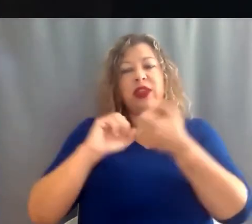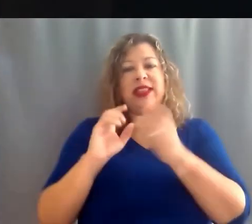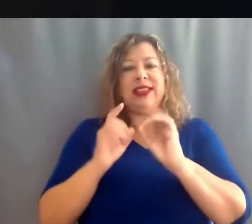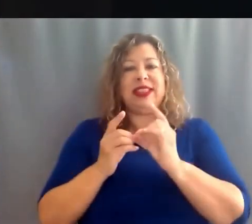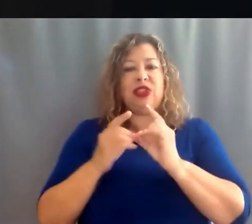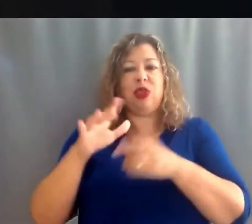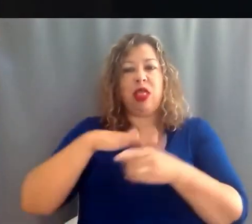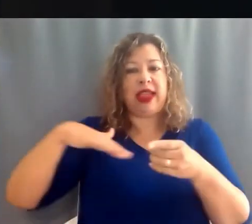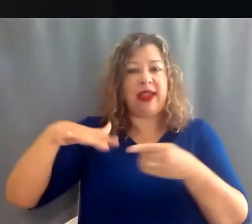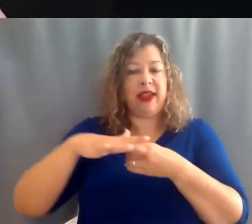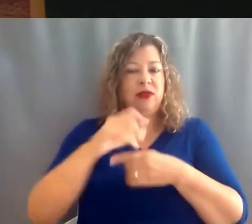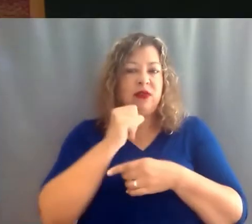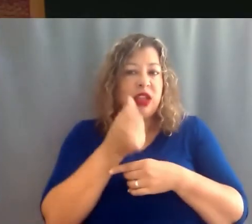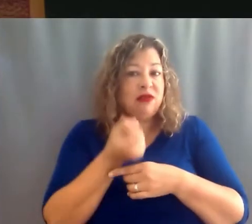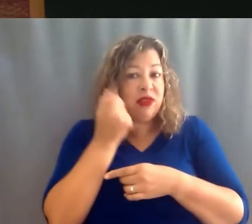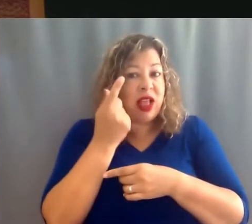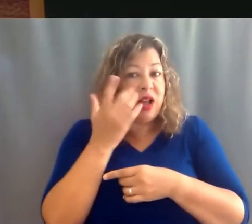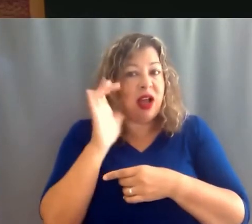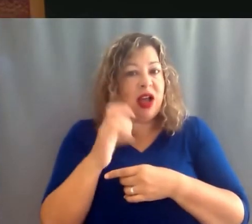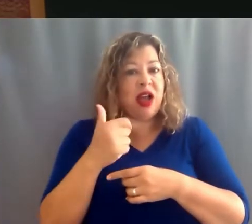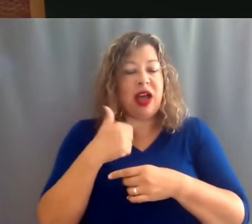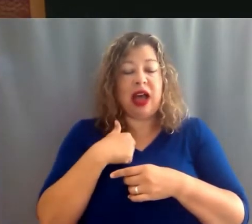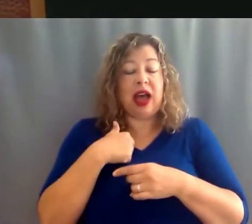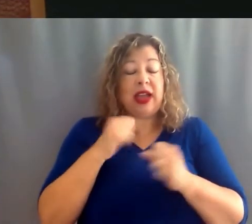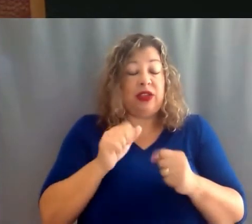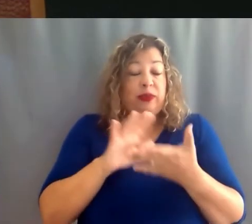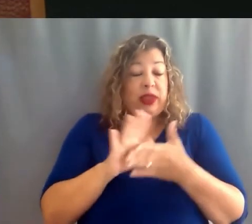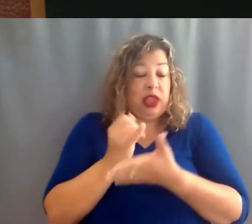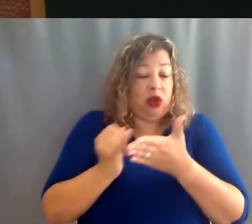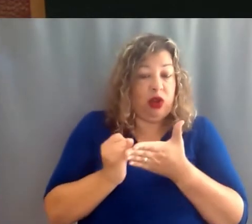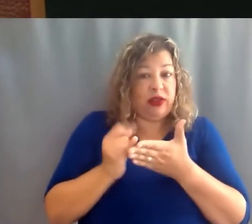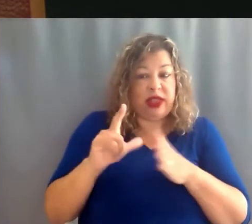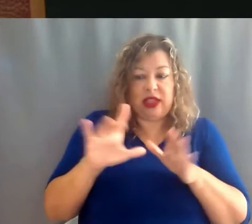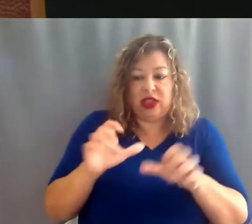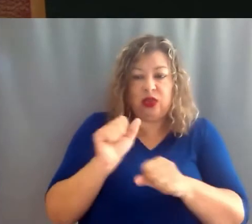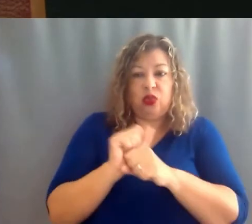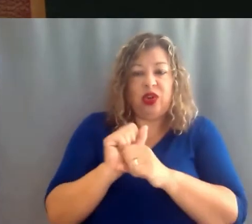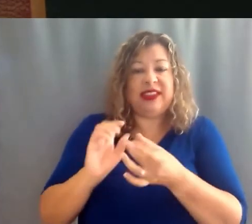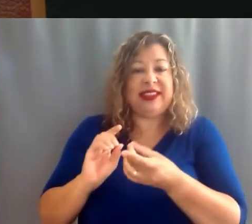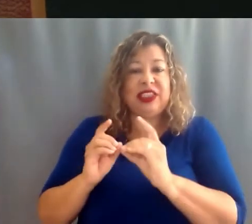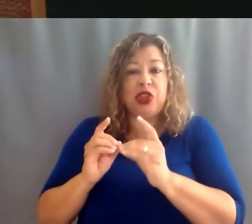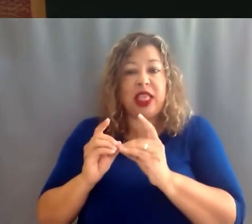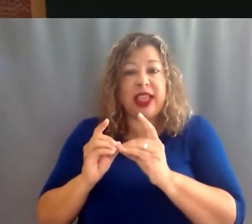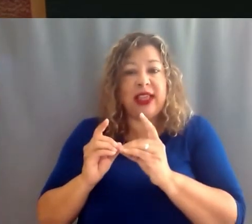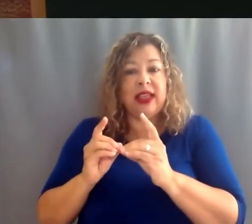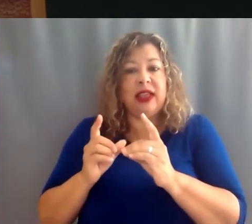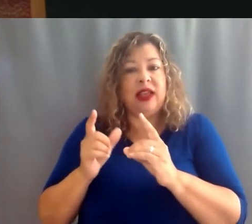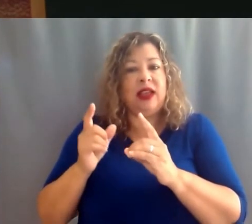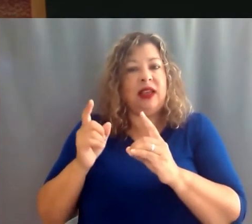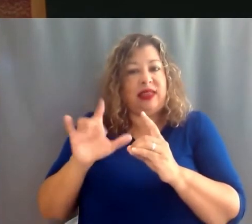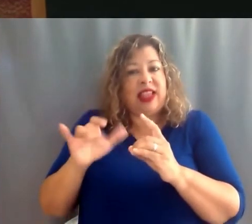I could be an artist that does work digitally, and that's a thing! And I think part of what you were saying earlier.